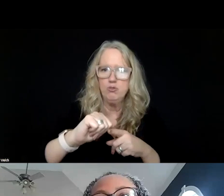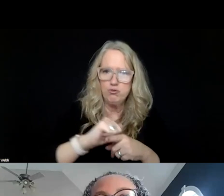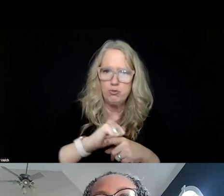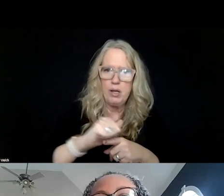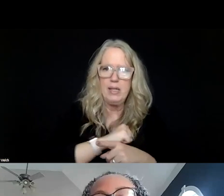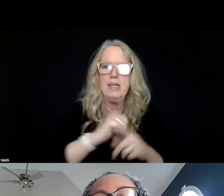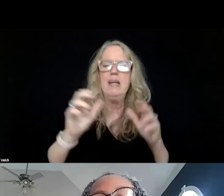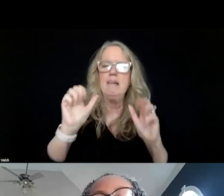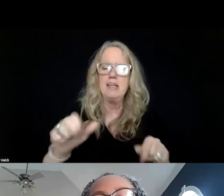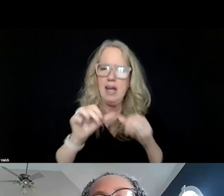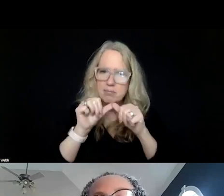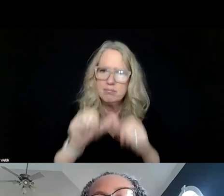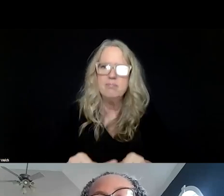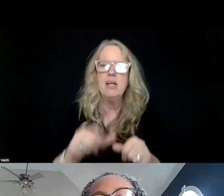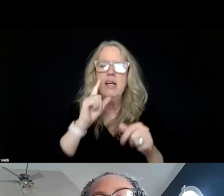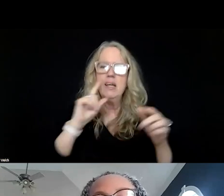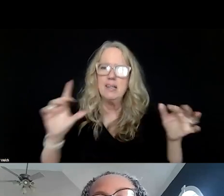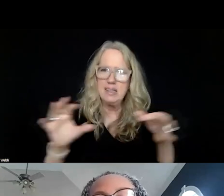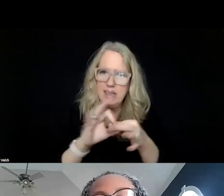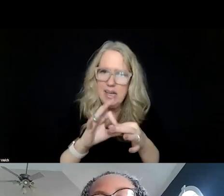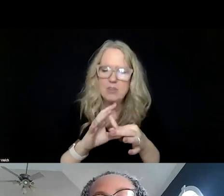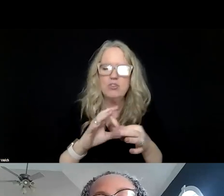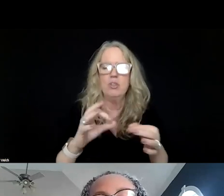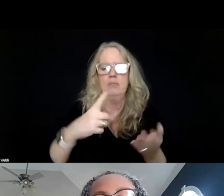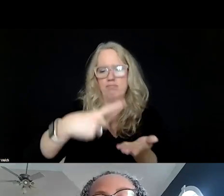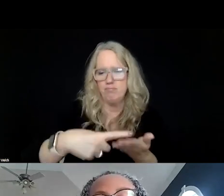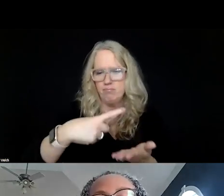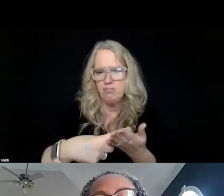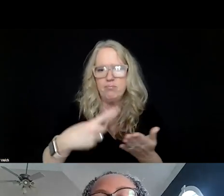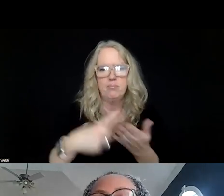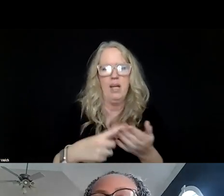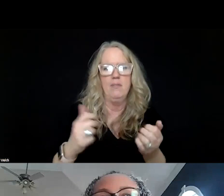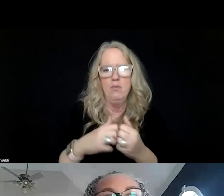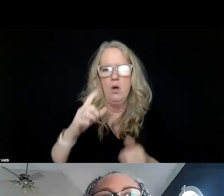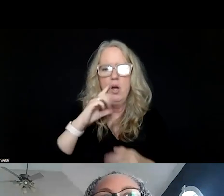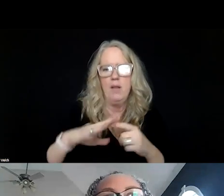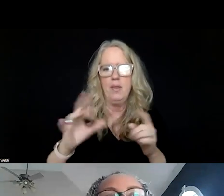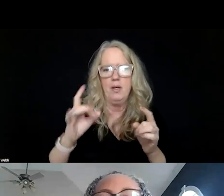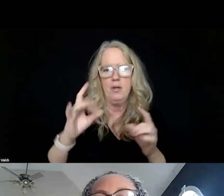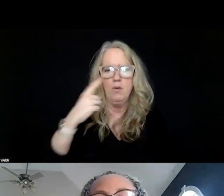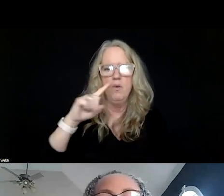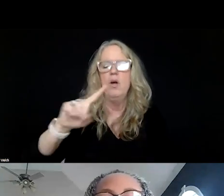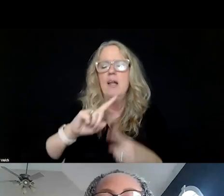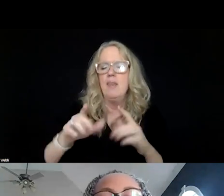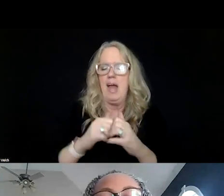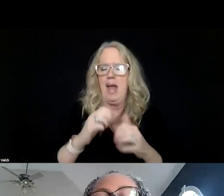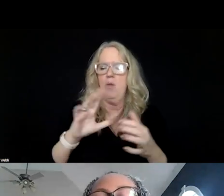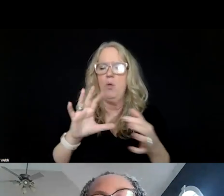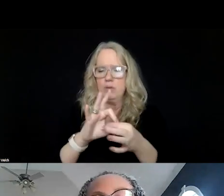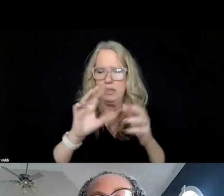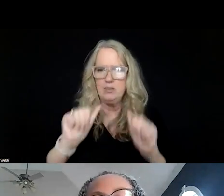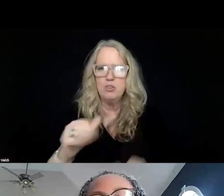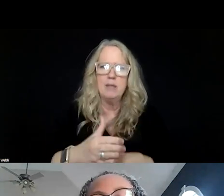CAN HAVE A DIALOGUE TO SEE HOW CONNECTIONS ARE MADE BETTER AND